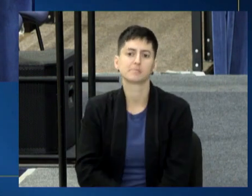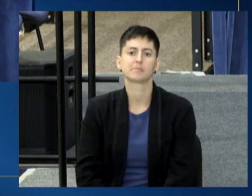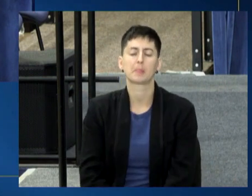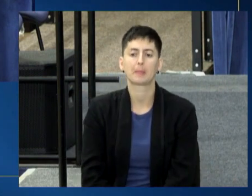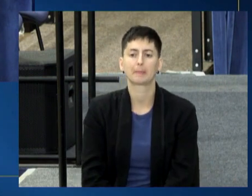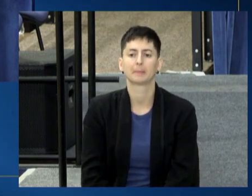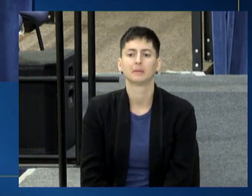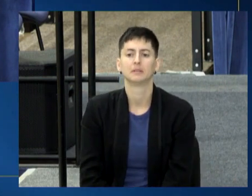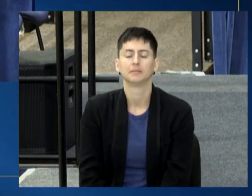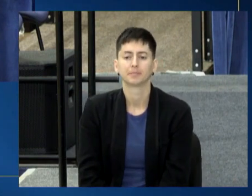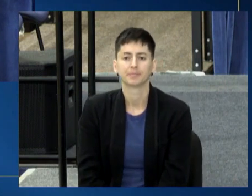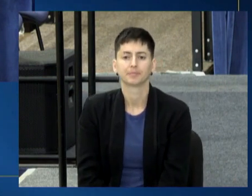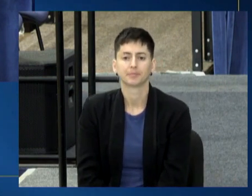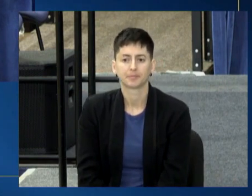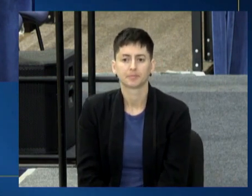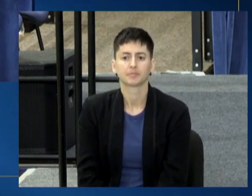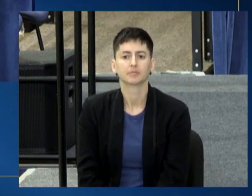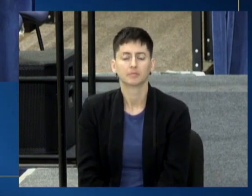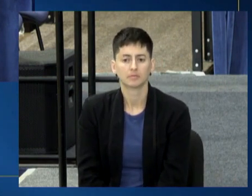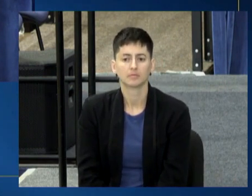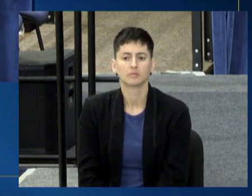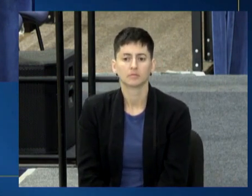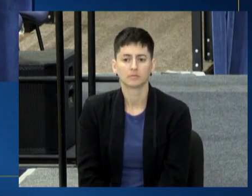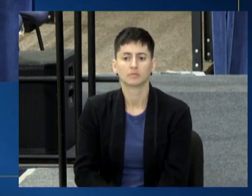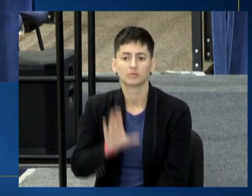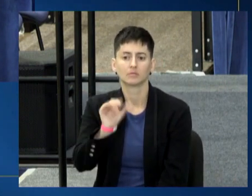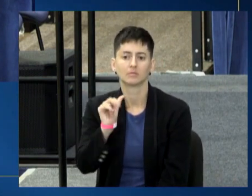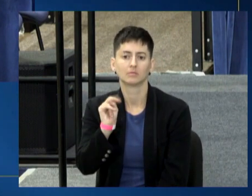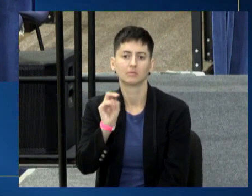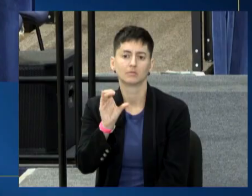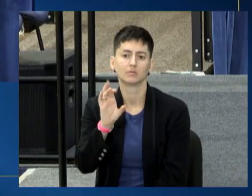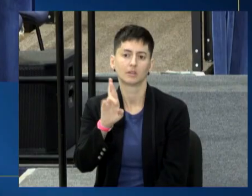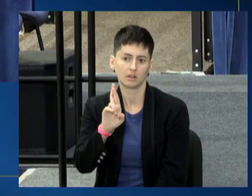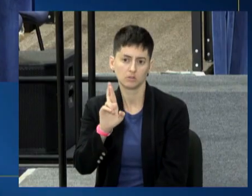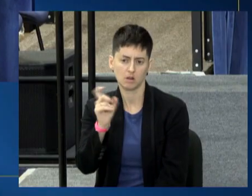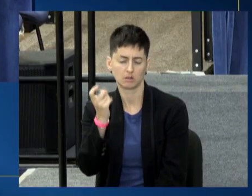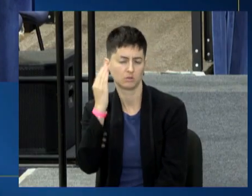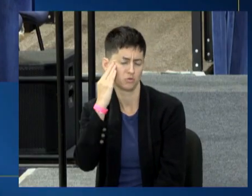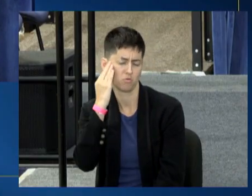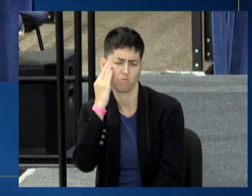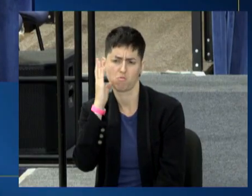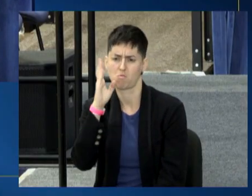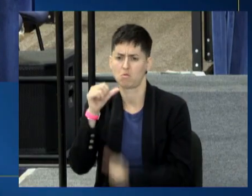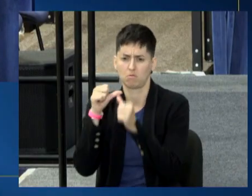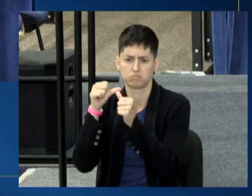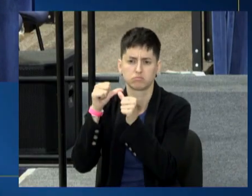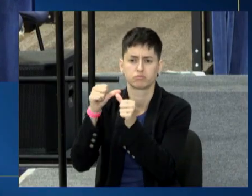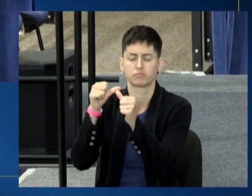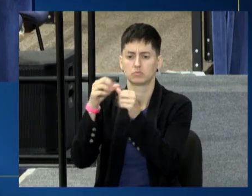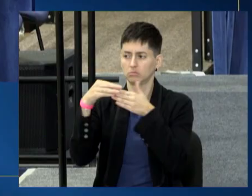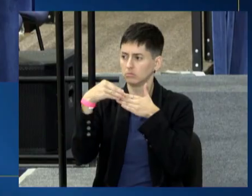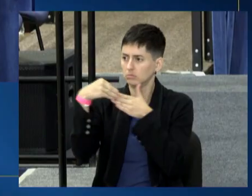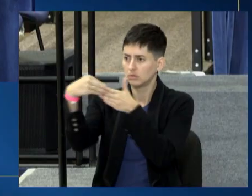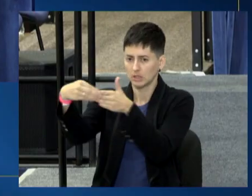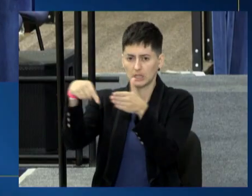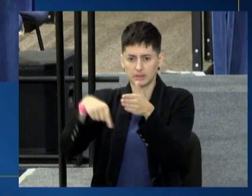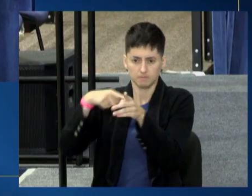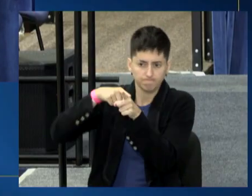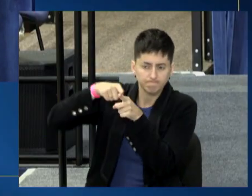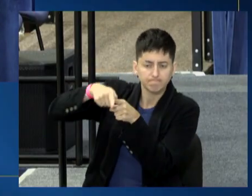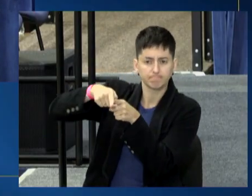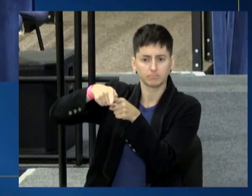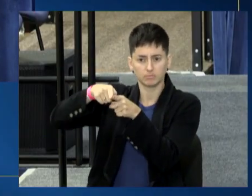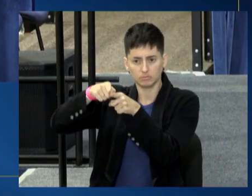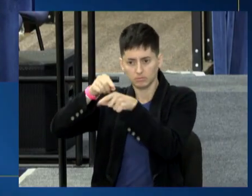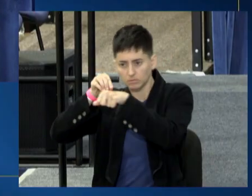forward to continue to lead and influence and maybe even shepherd.